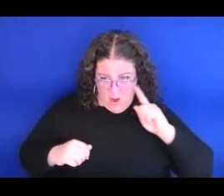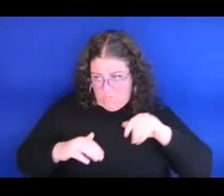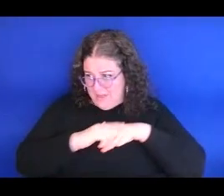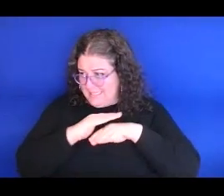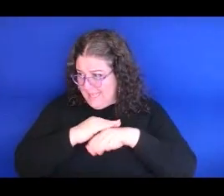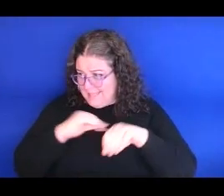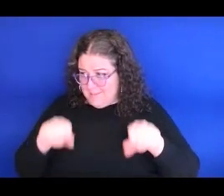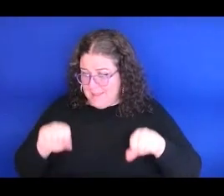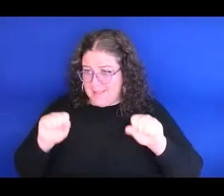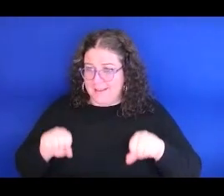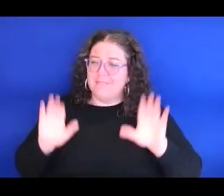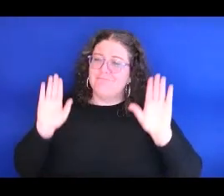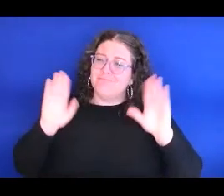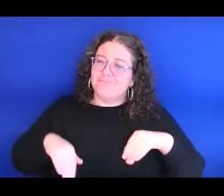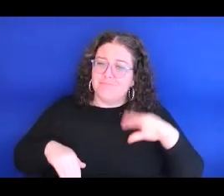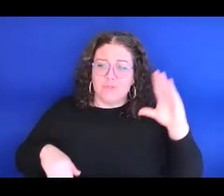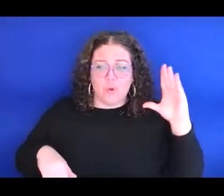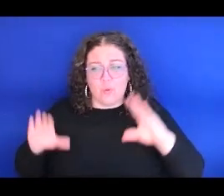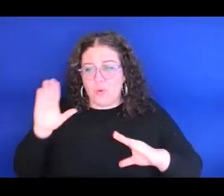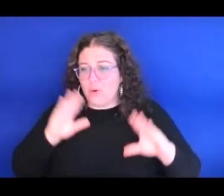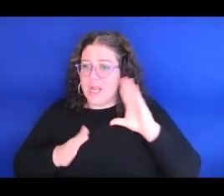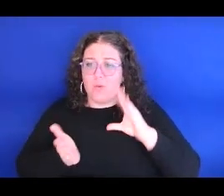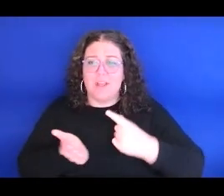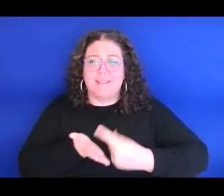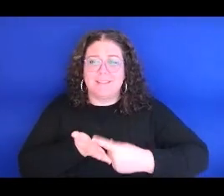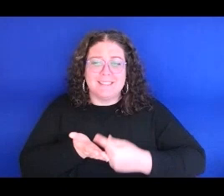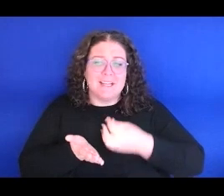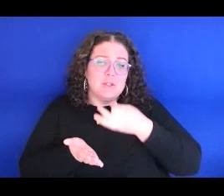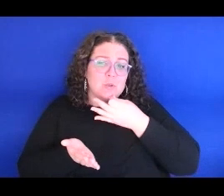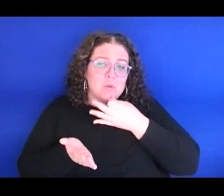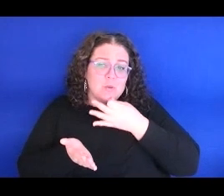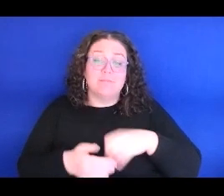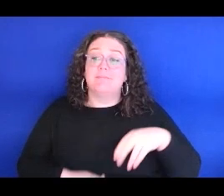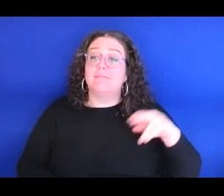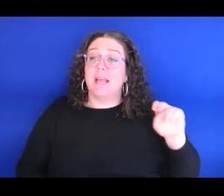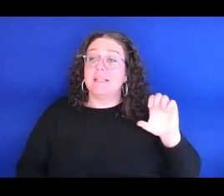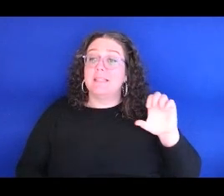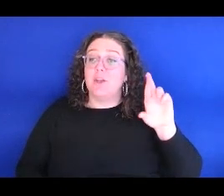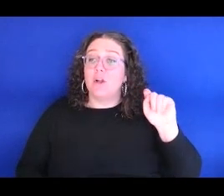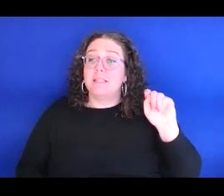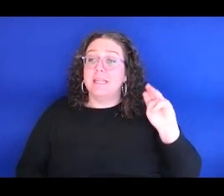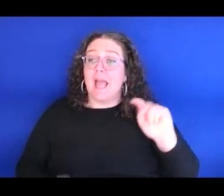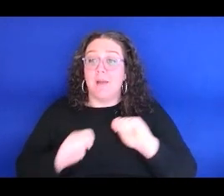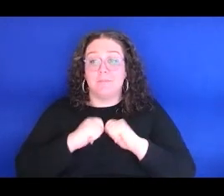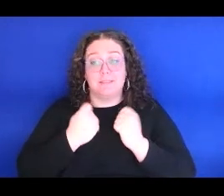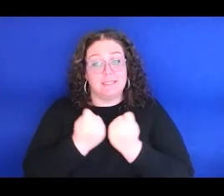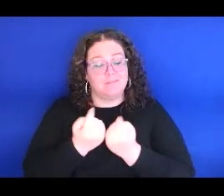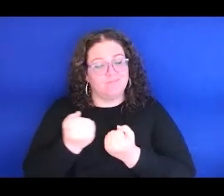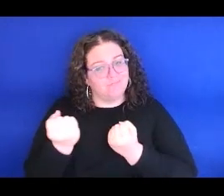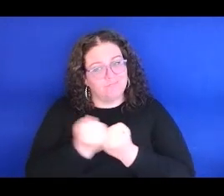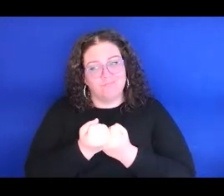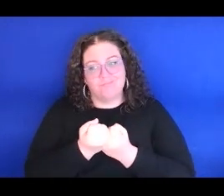we’ll talk more about that in just a bit, and the NCRTM team can support you through the process.